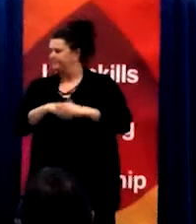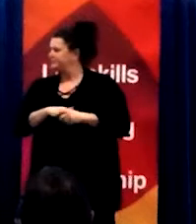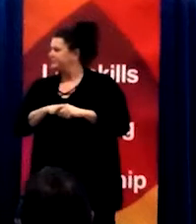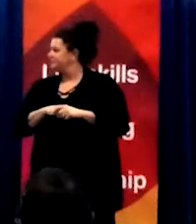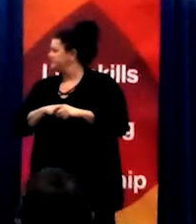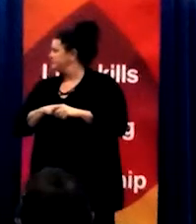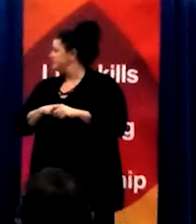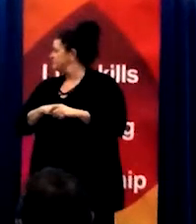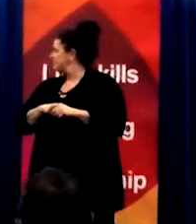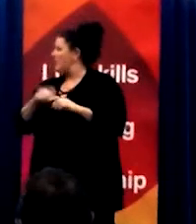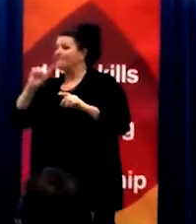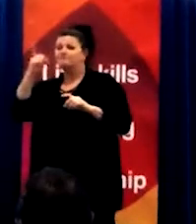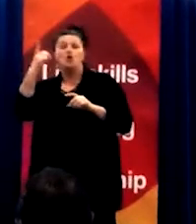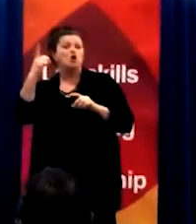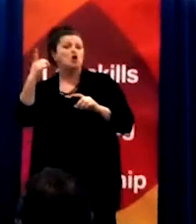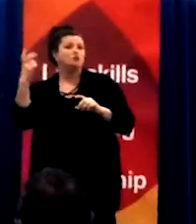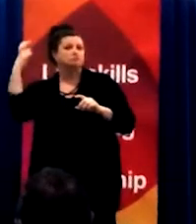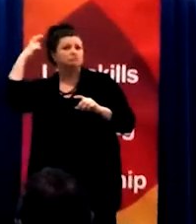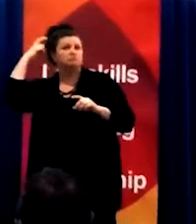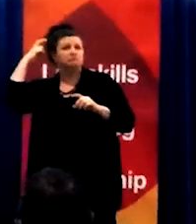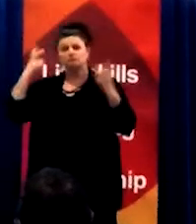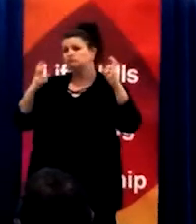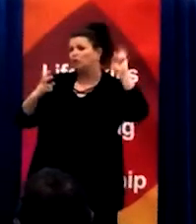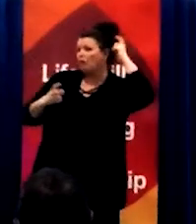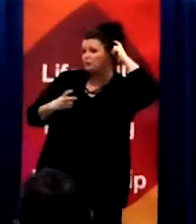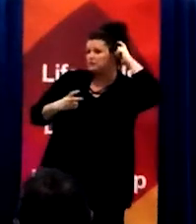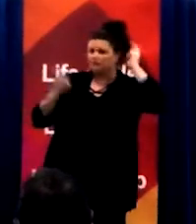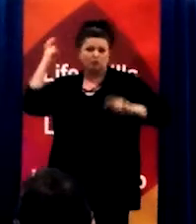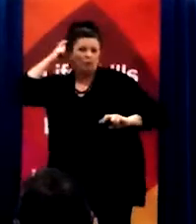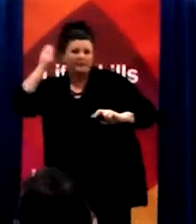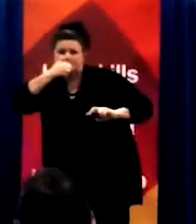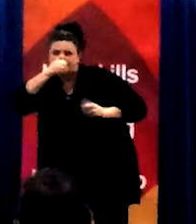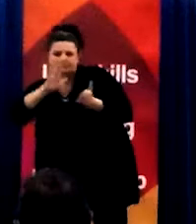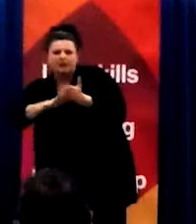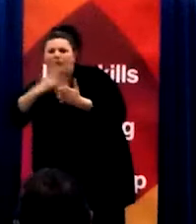I got my first cochlear on the right ear when I was six months old, and my parents helped